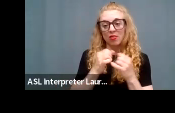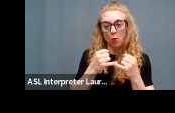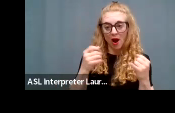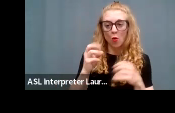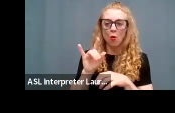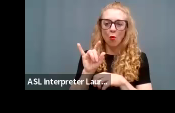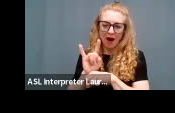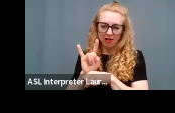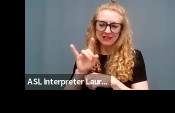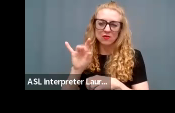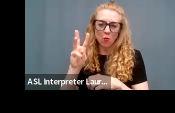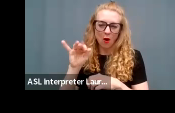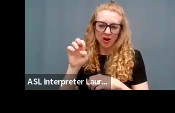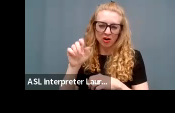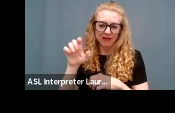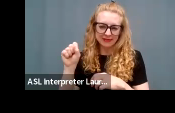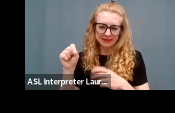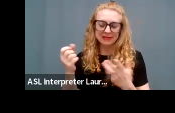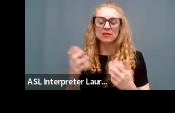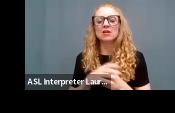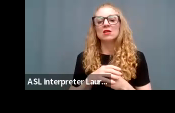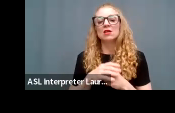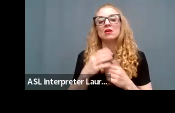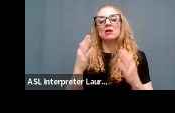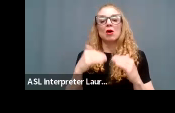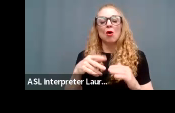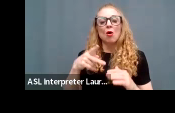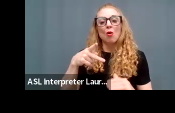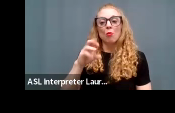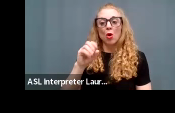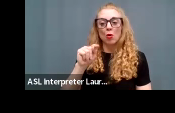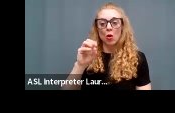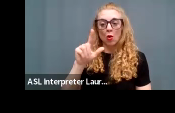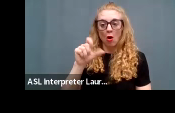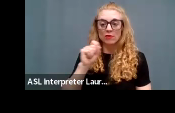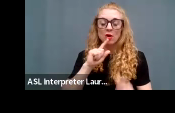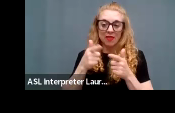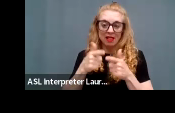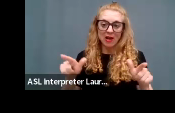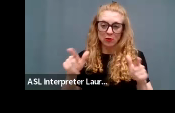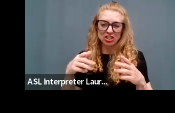devices is the networks Protocols are the languages that these devices speak so because